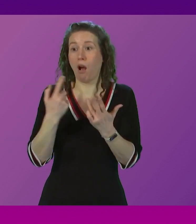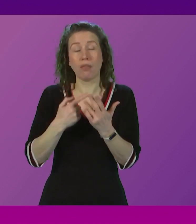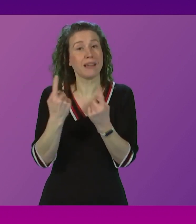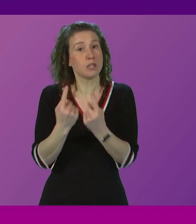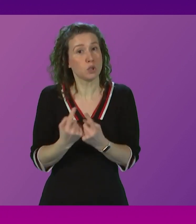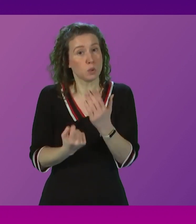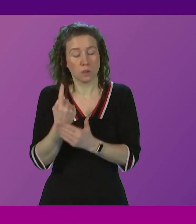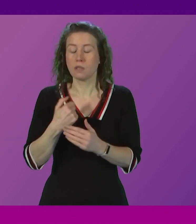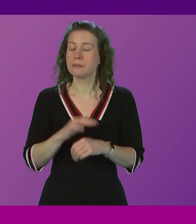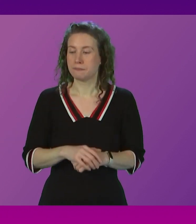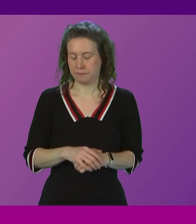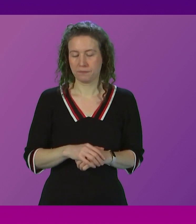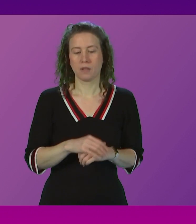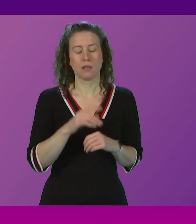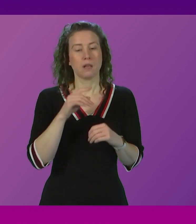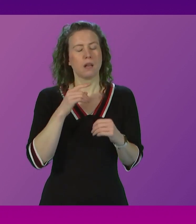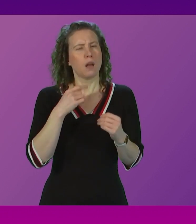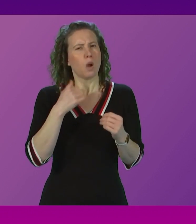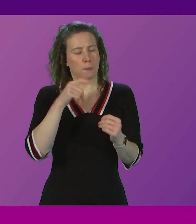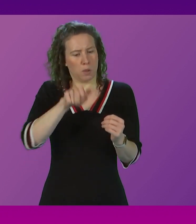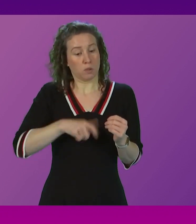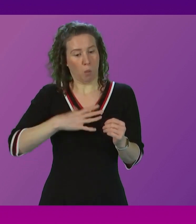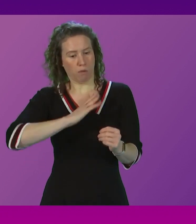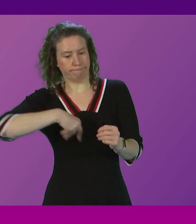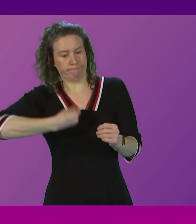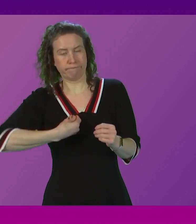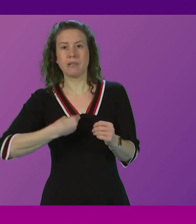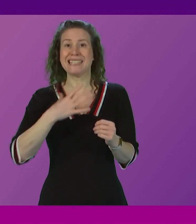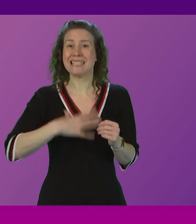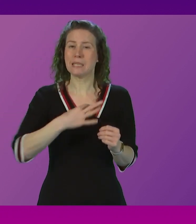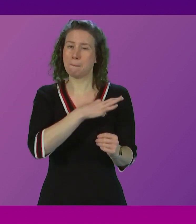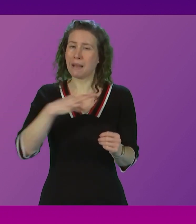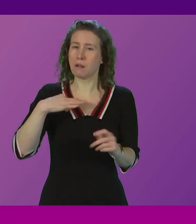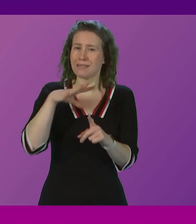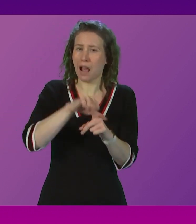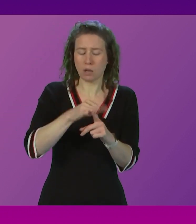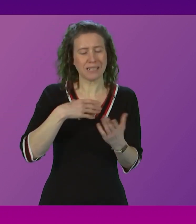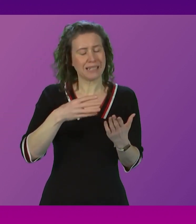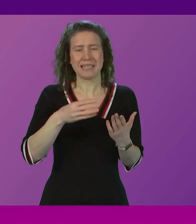Removing the need for medical diagnosis for a trans person who wants to legally change their